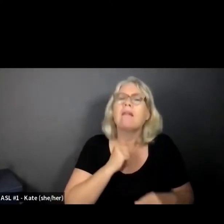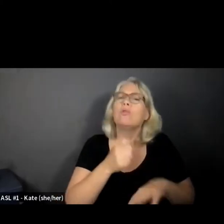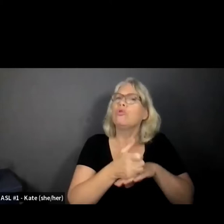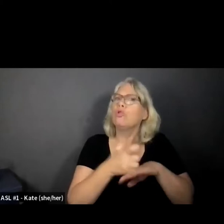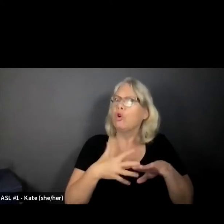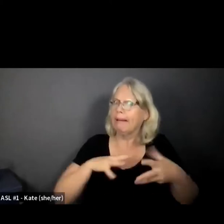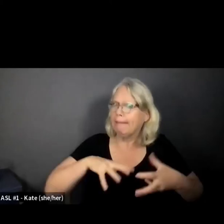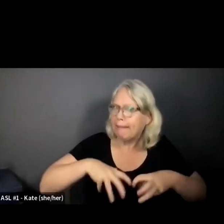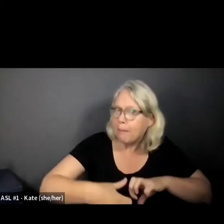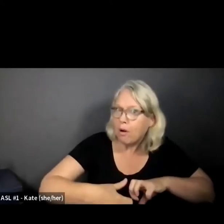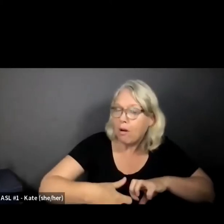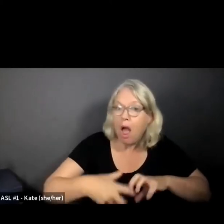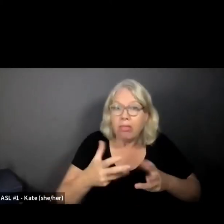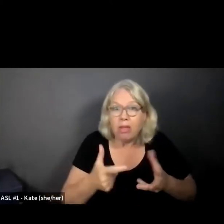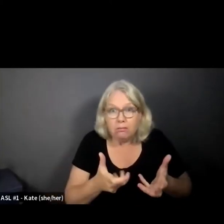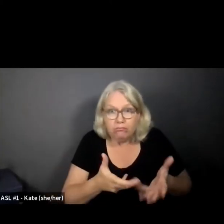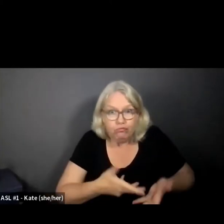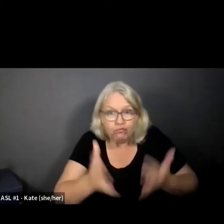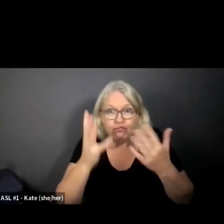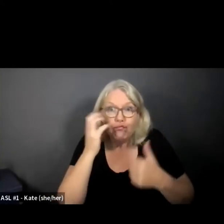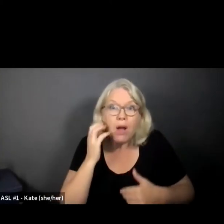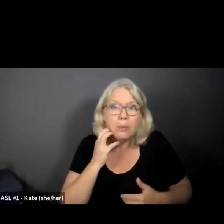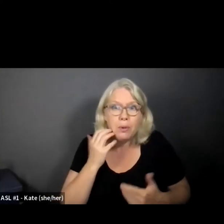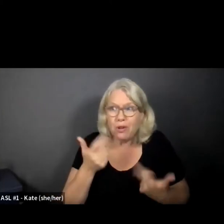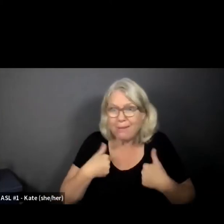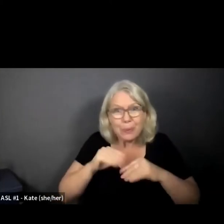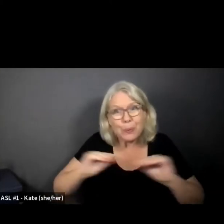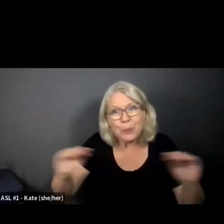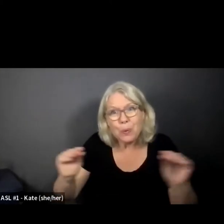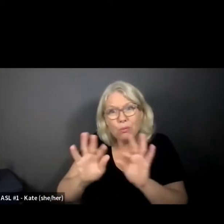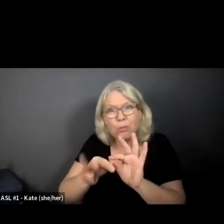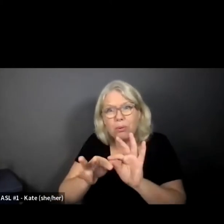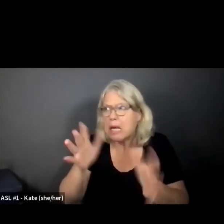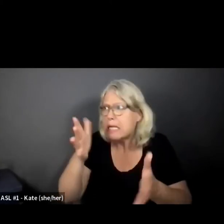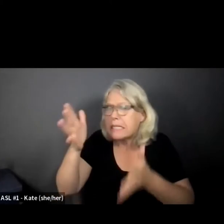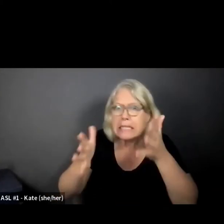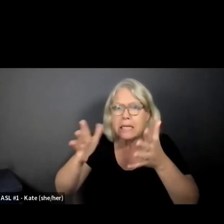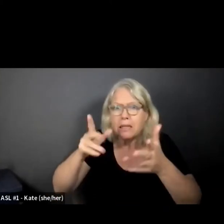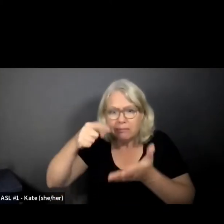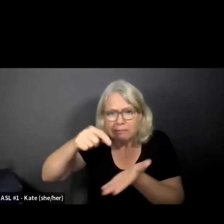LEFT TO DELIVER HER BABIES RELYING ON HAND GESTURES AND SCRIBBLED NOTES.